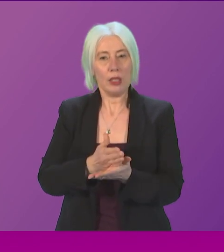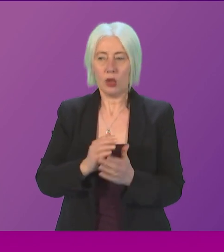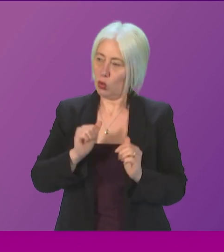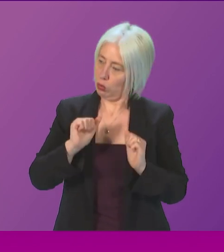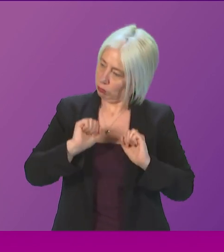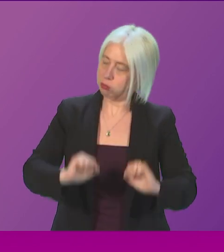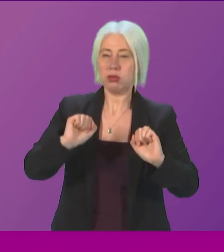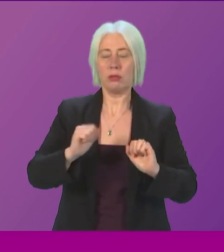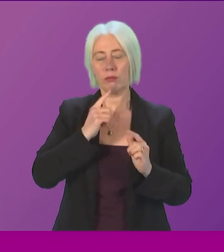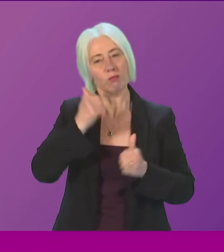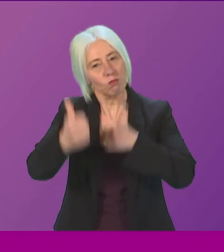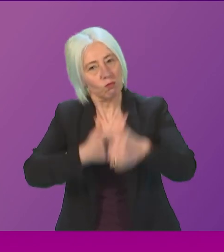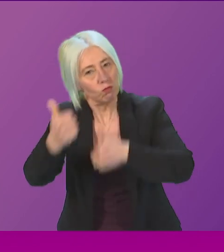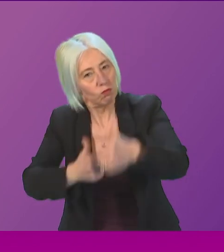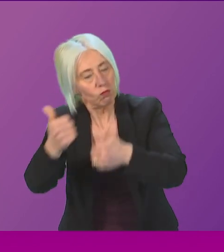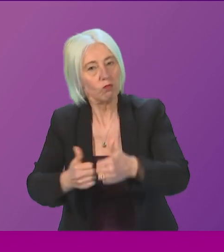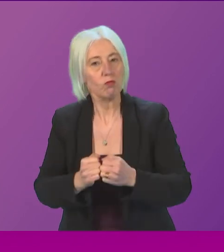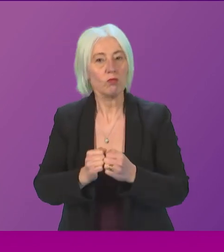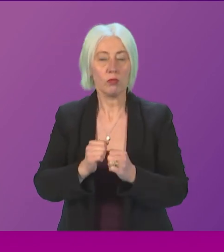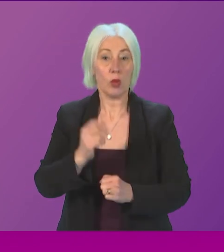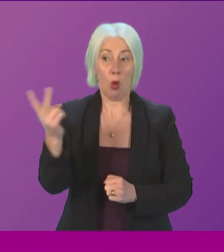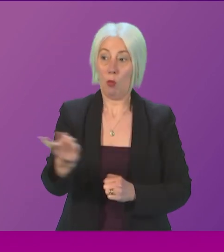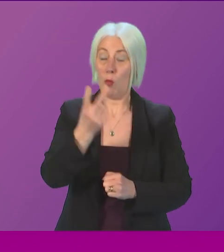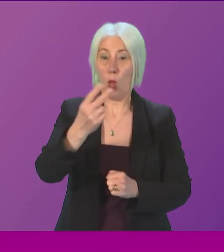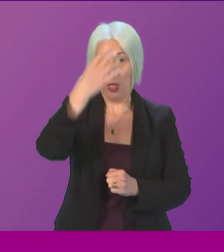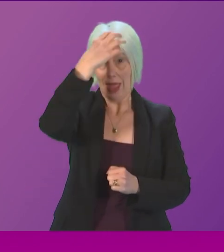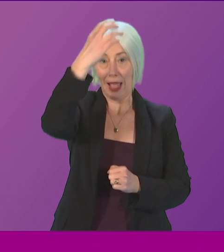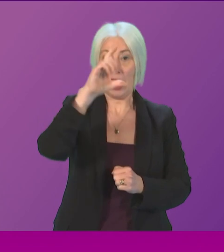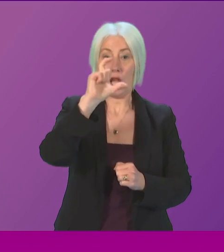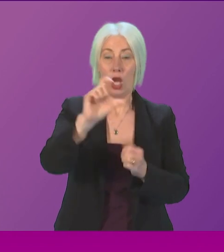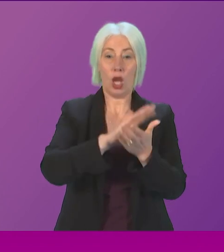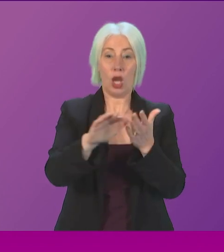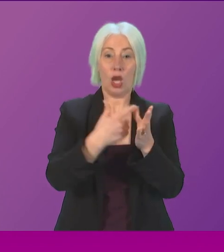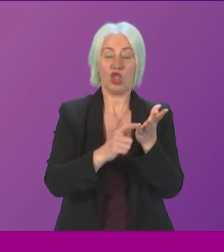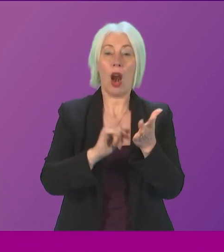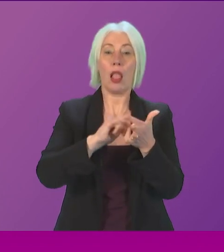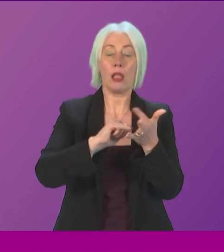In doing so, we congratulate Their Majesties King Charles and Queen Camilla on their coronation,